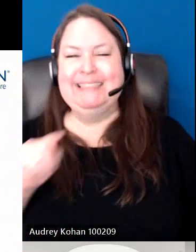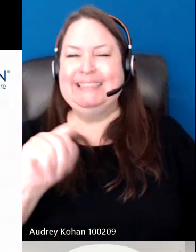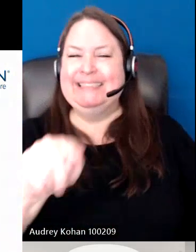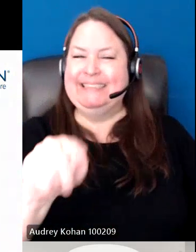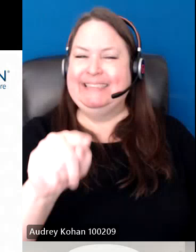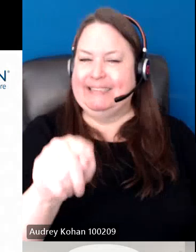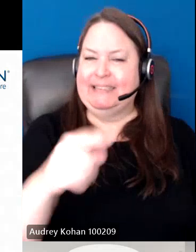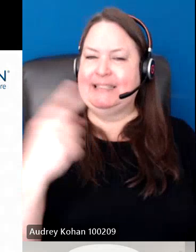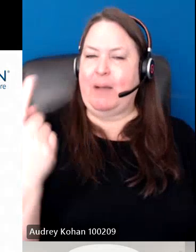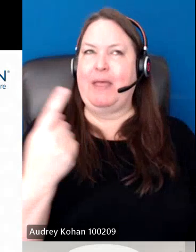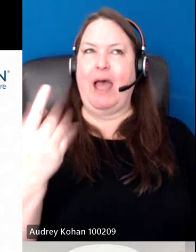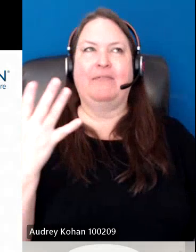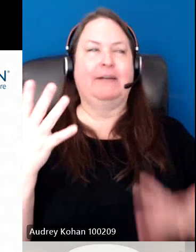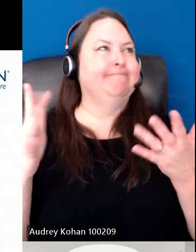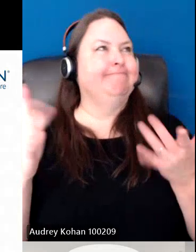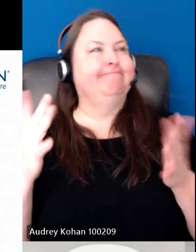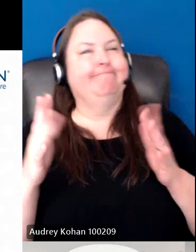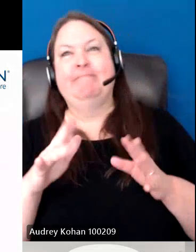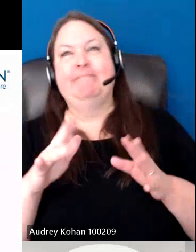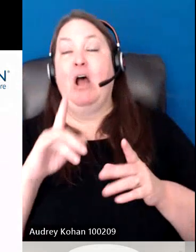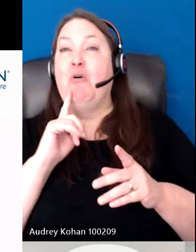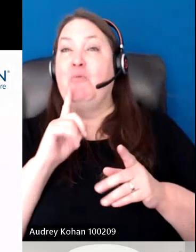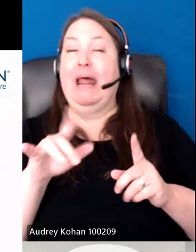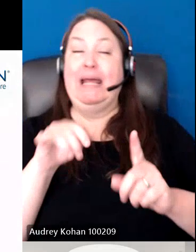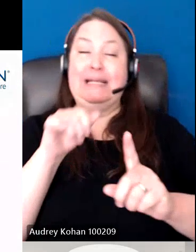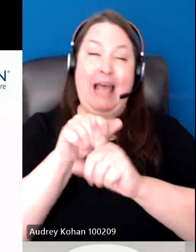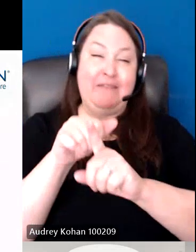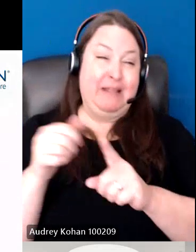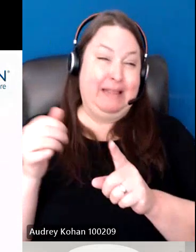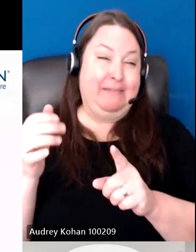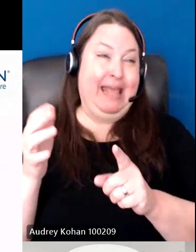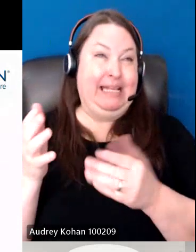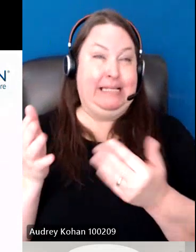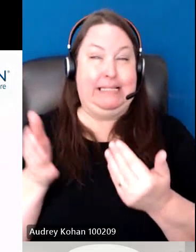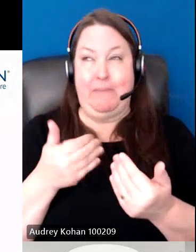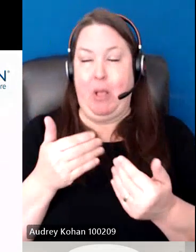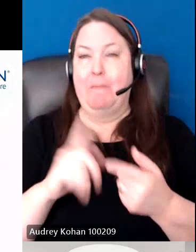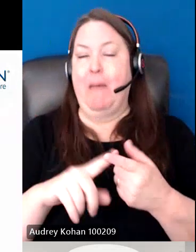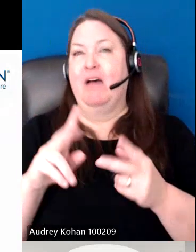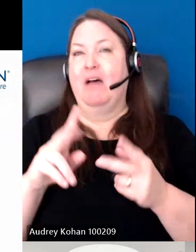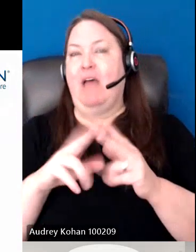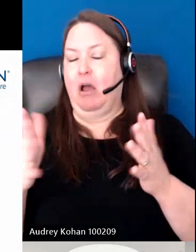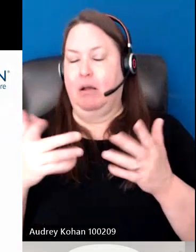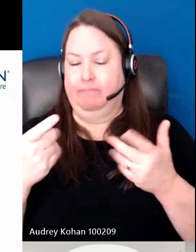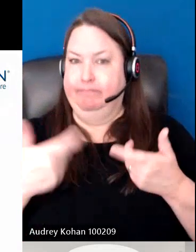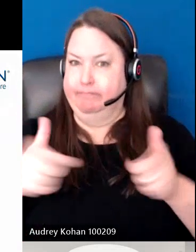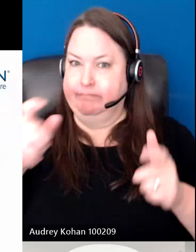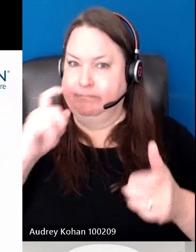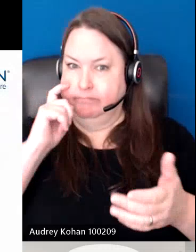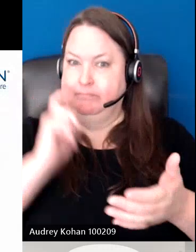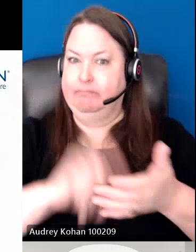of a deceptively simple but very watershed moment um when it comes to the regulation and